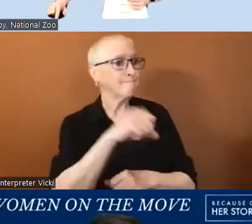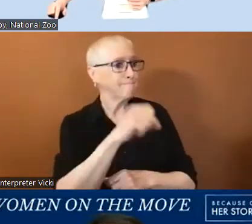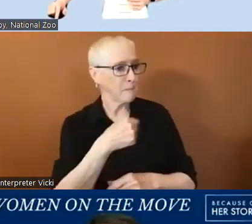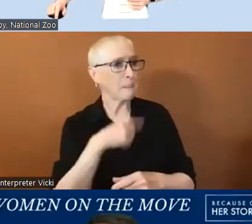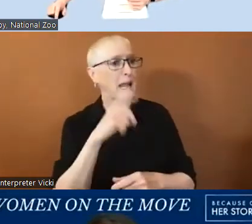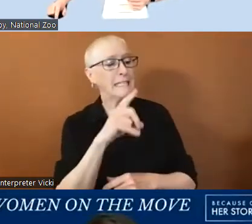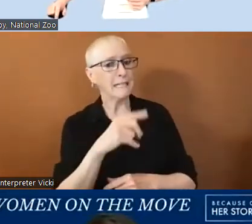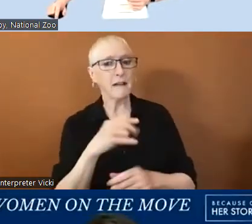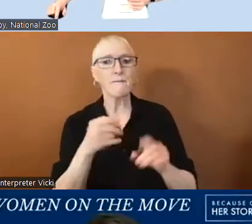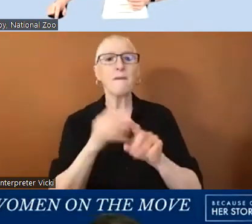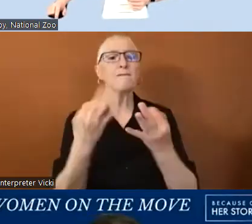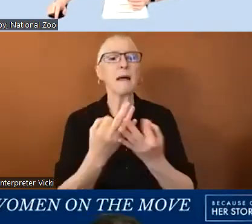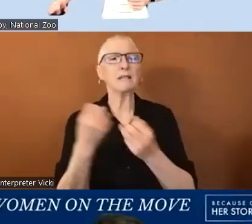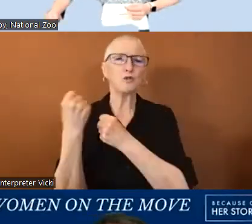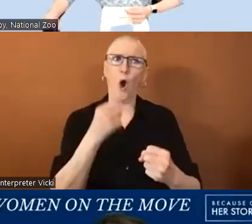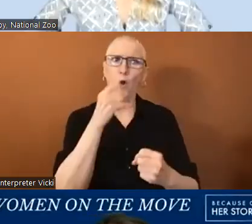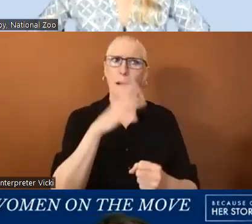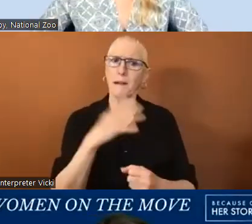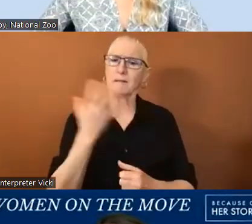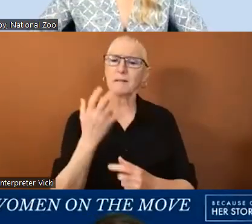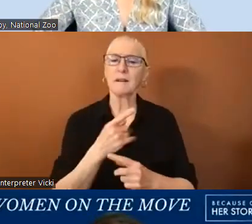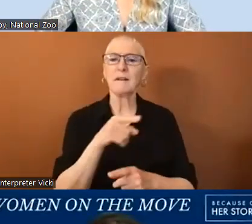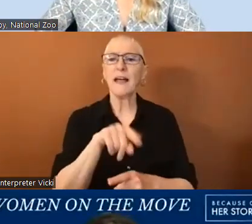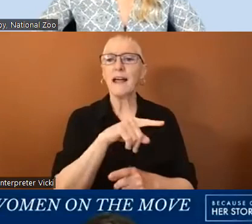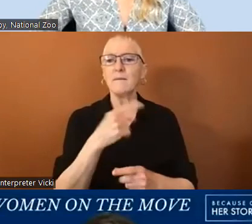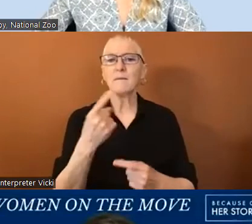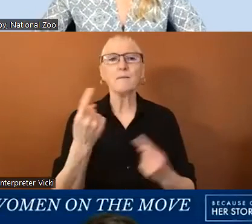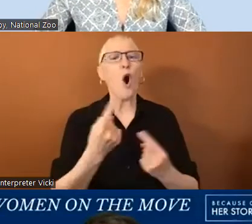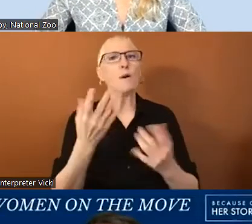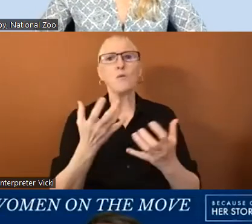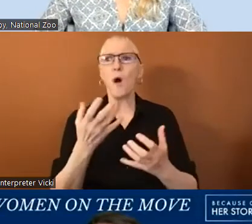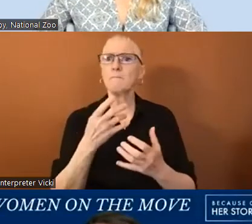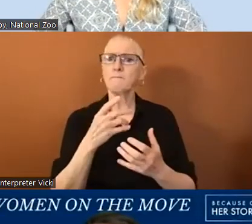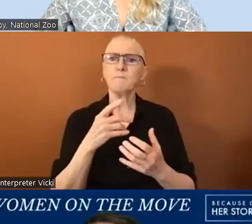from a family with really strong women who always, you know, wanted you to, you know, be what you can be